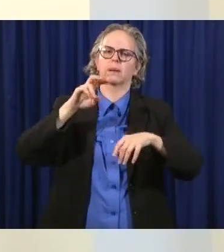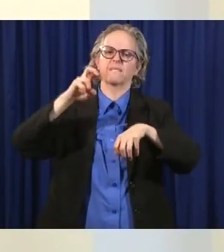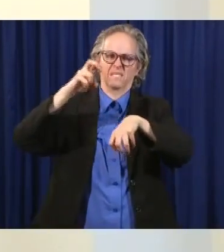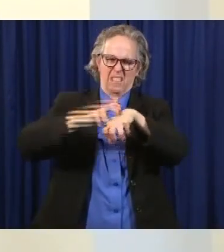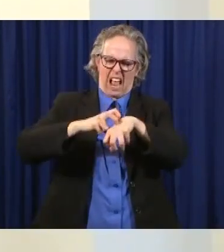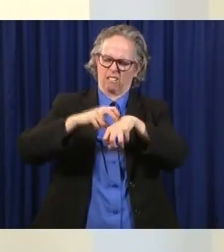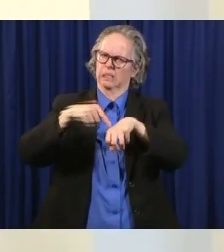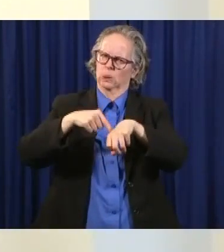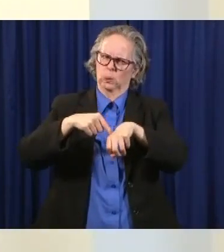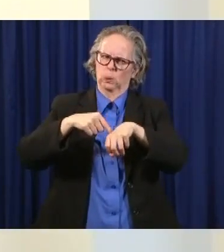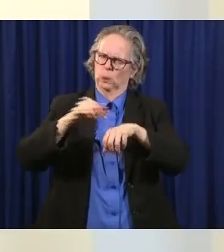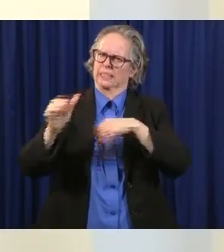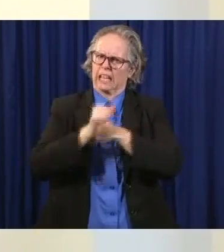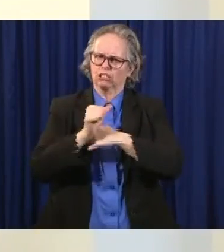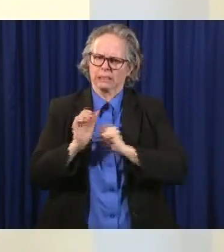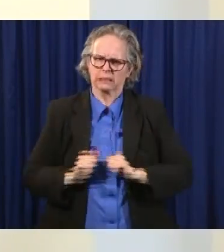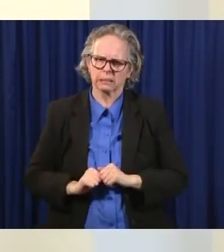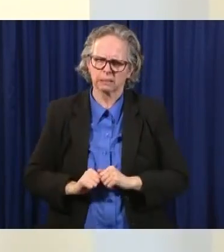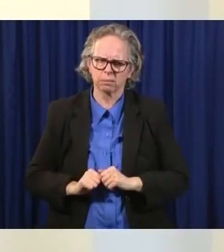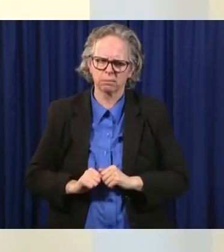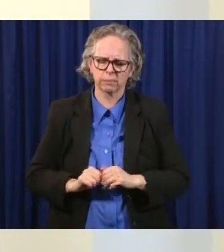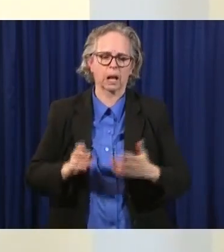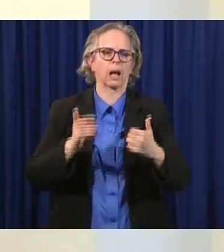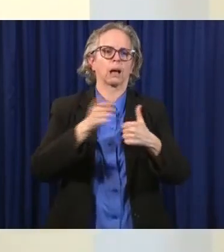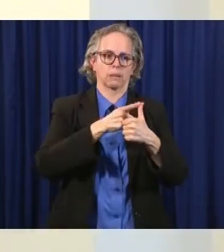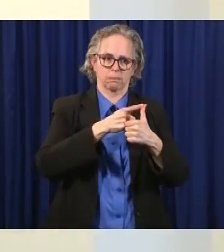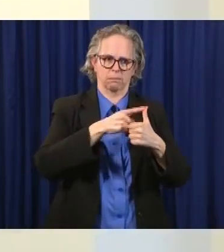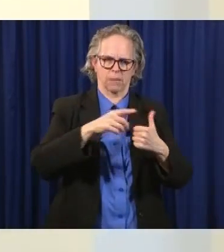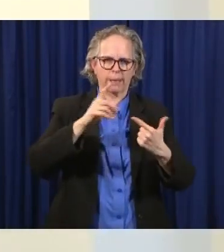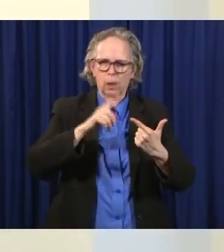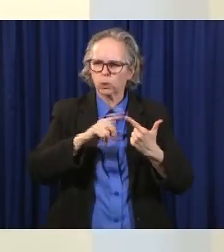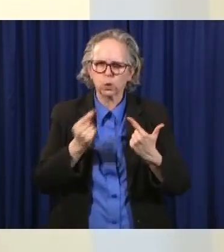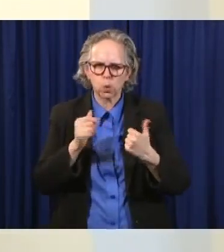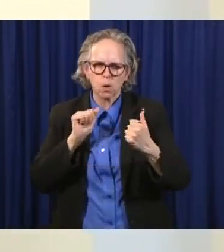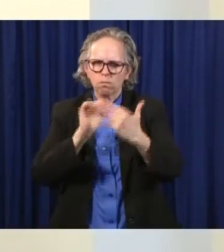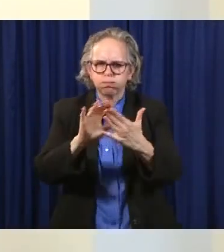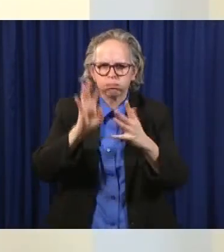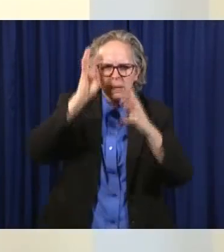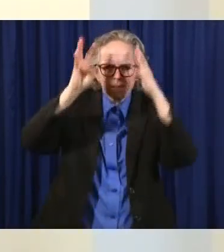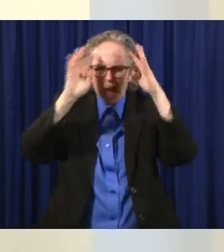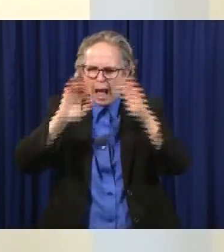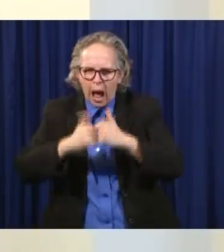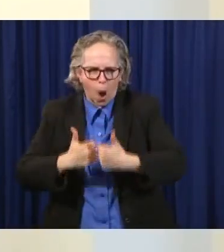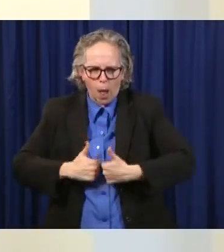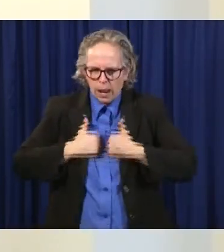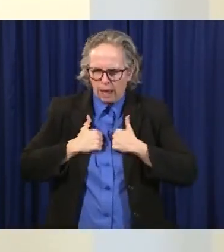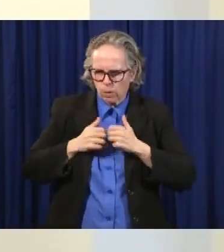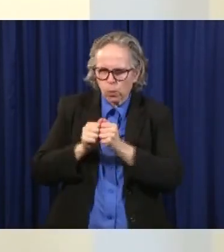IF WE 11 LEARN TO ACCEPT THE SIGHT